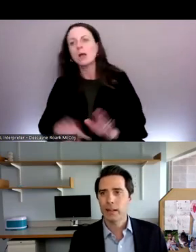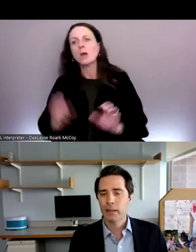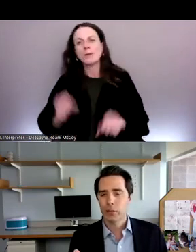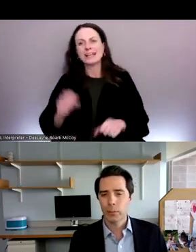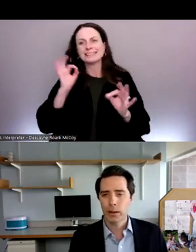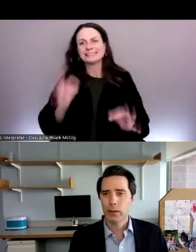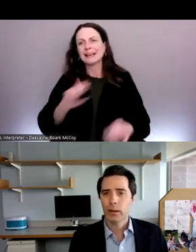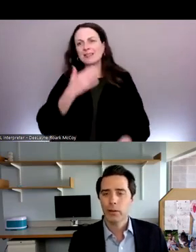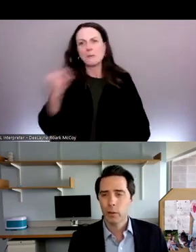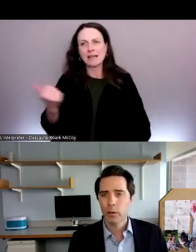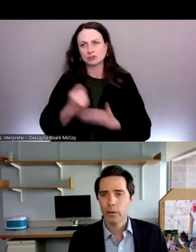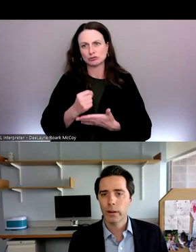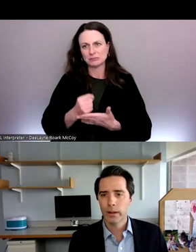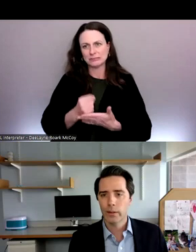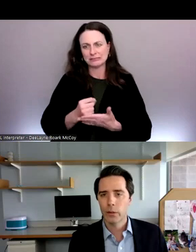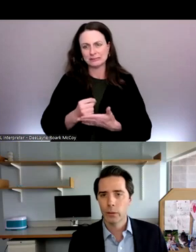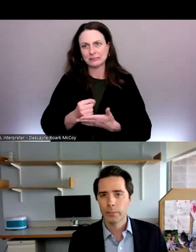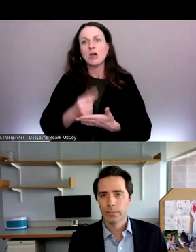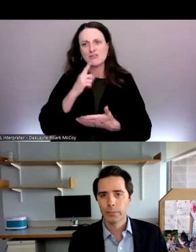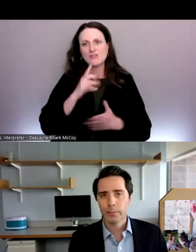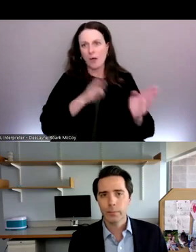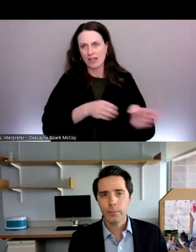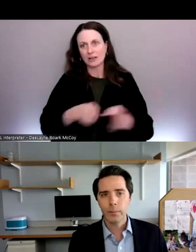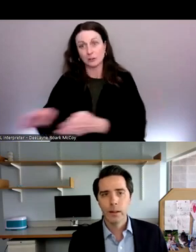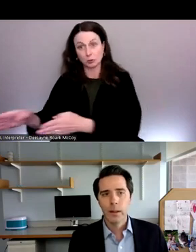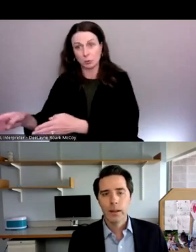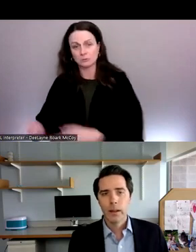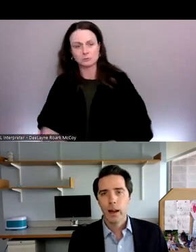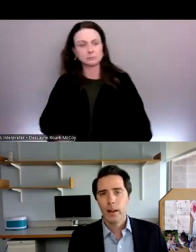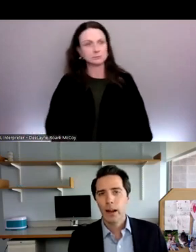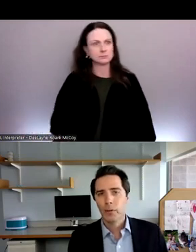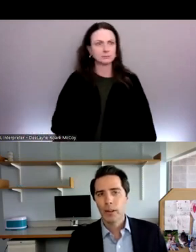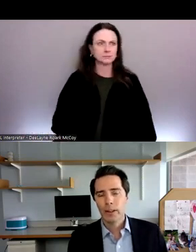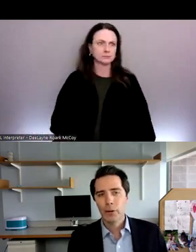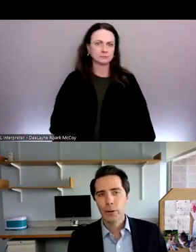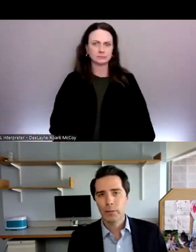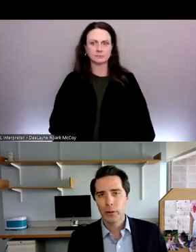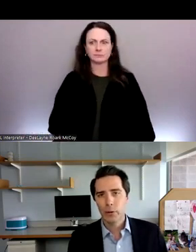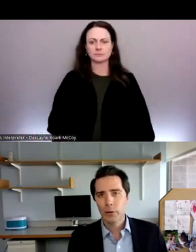best treatment for the individual